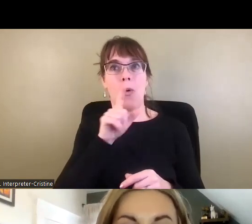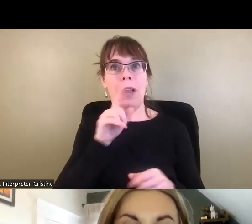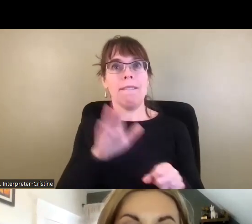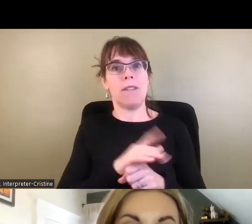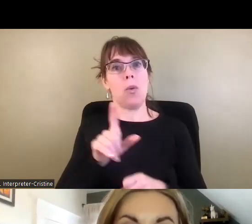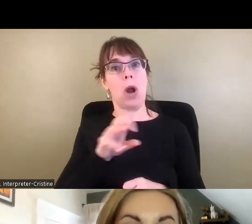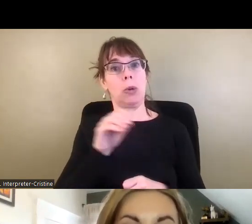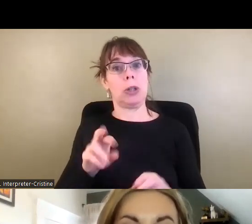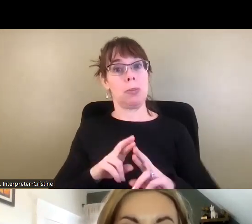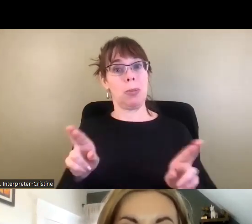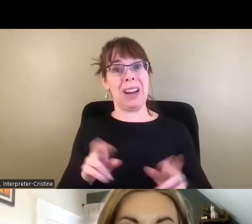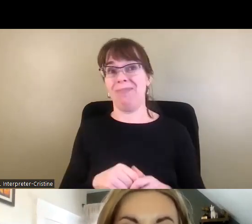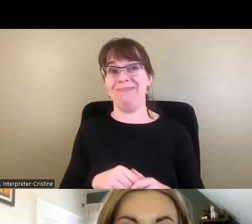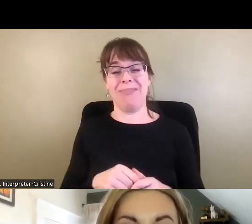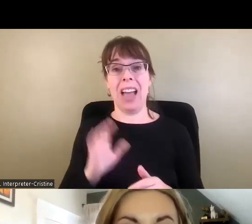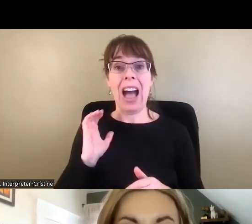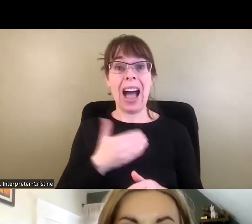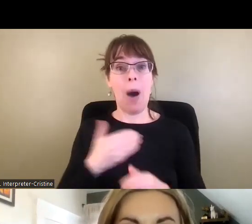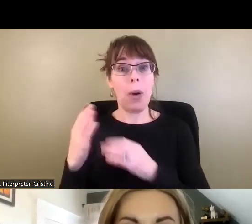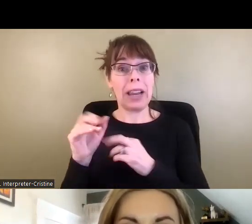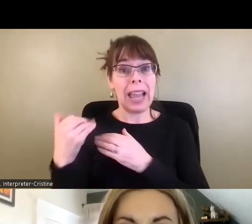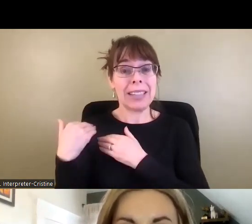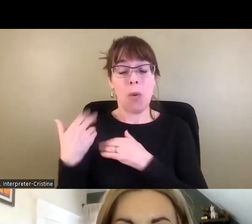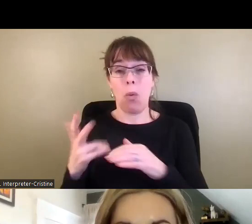Our caseload tripled. Clients that were